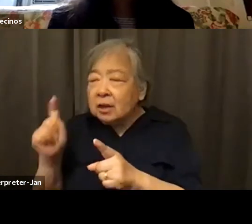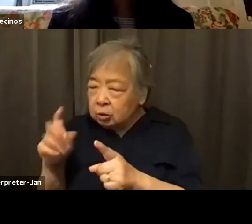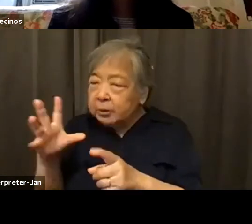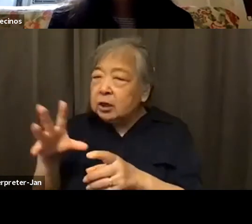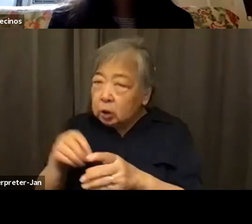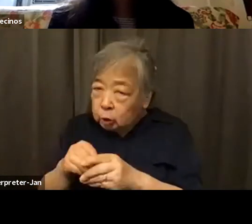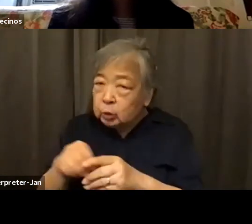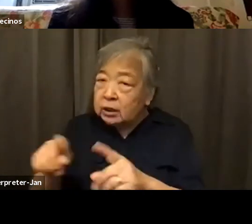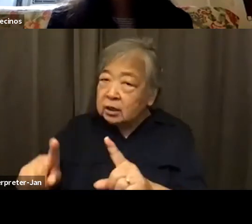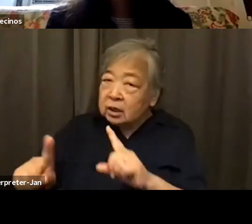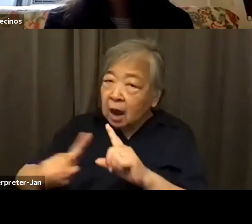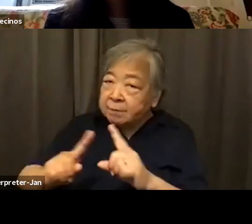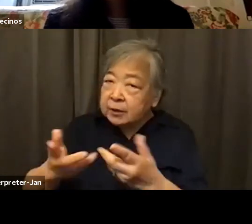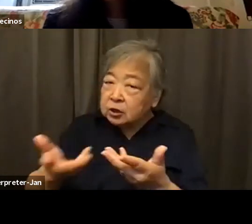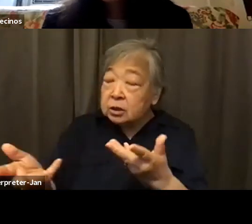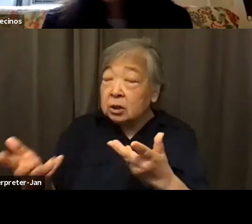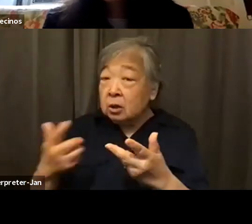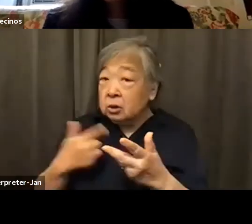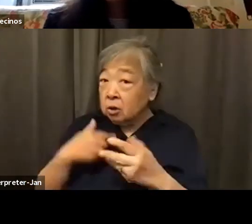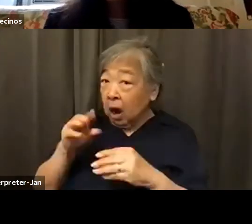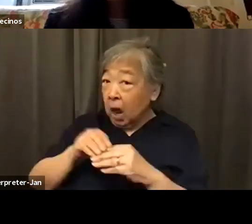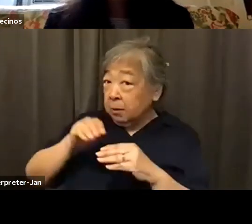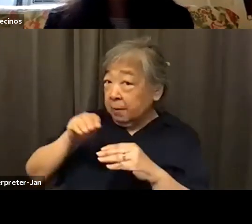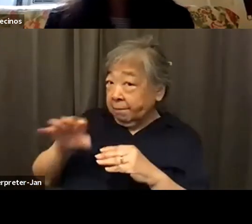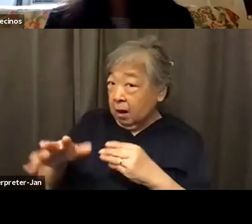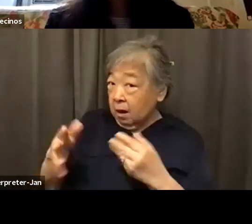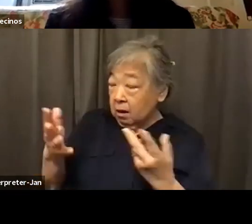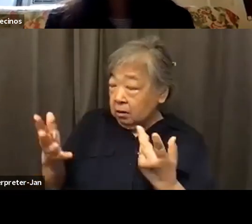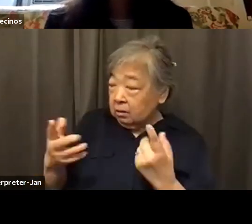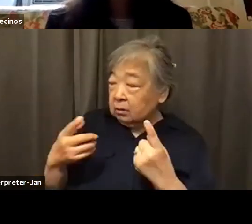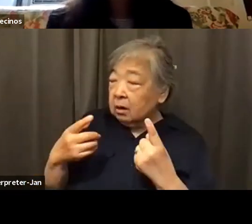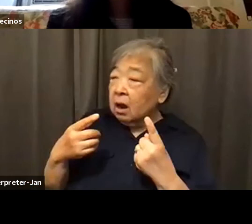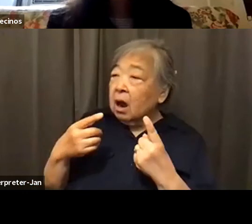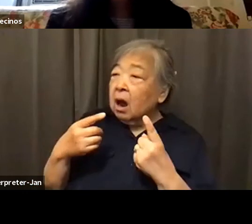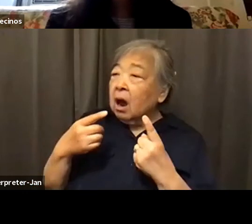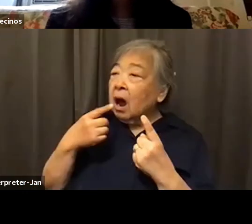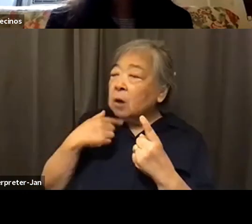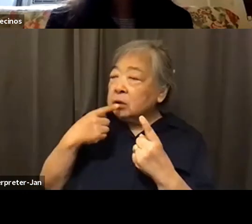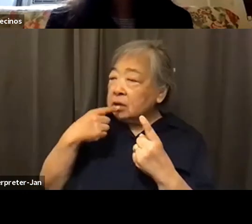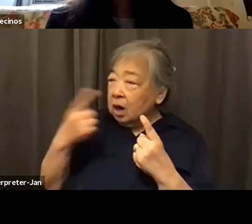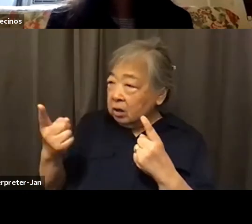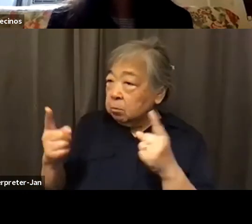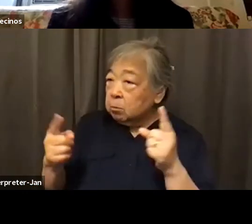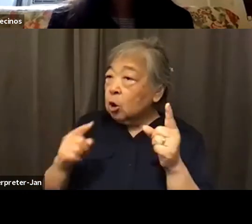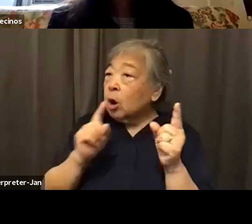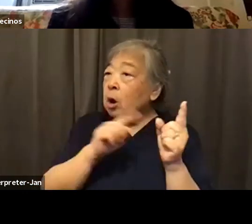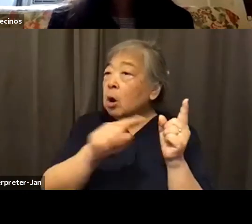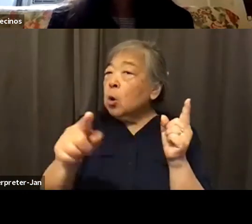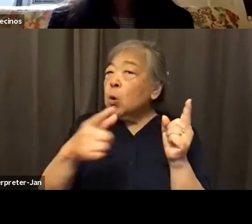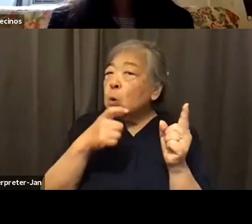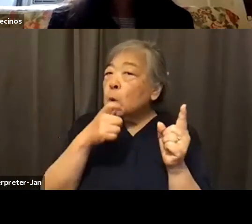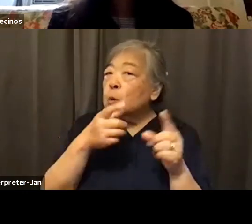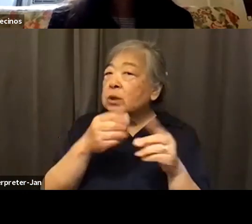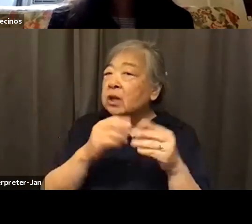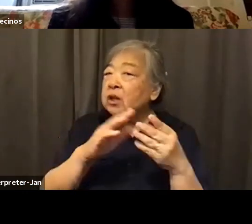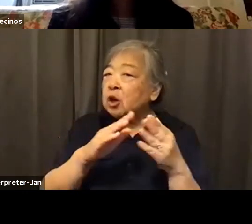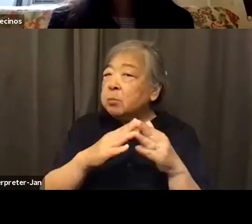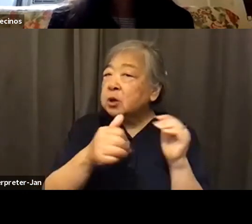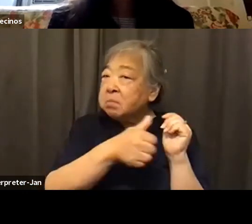So what I would advise is to bring on those in the community who are advocating for disability